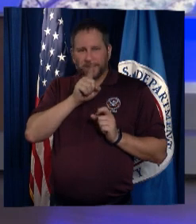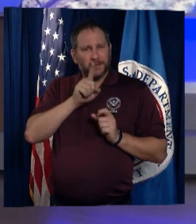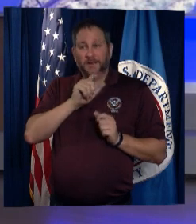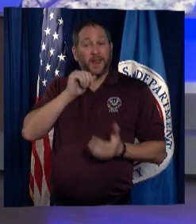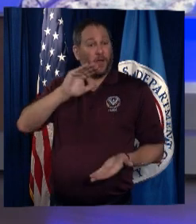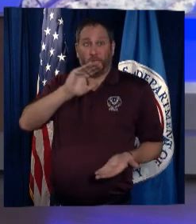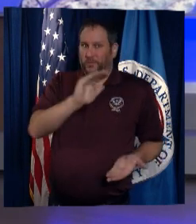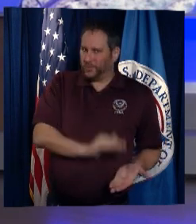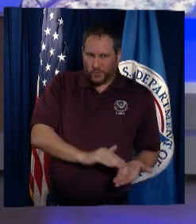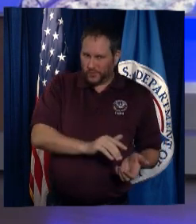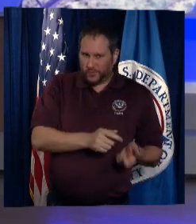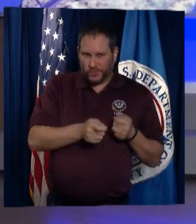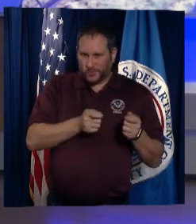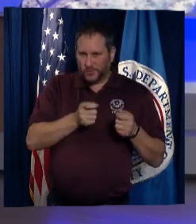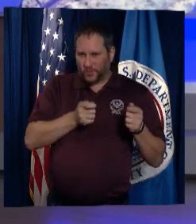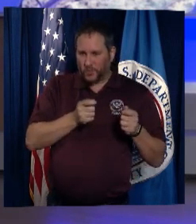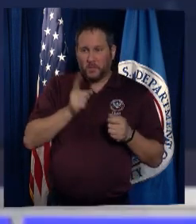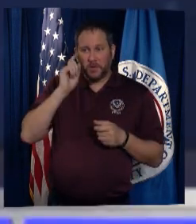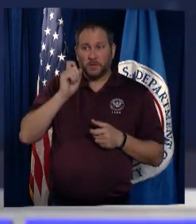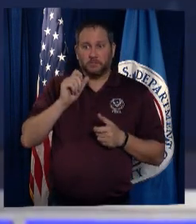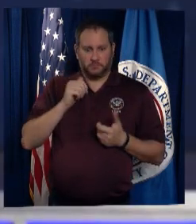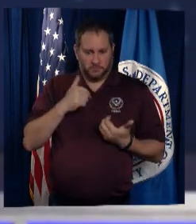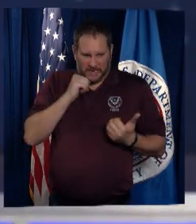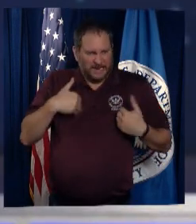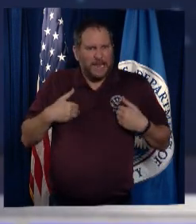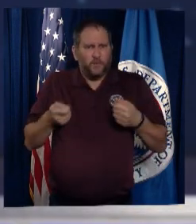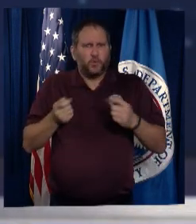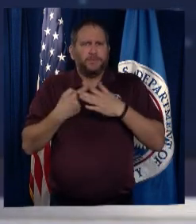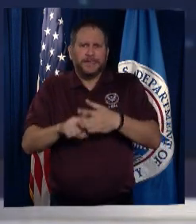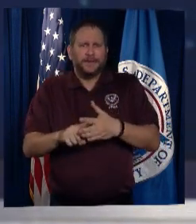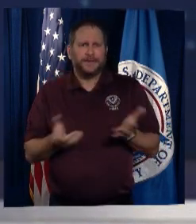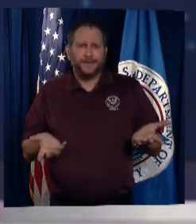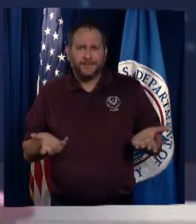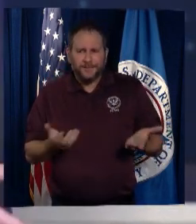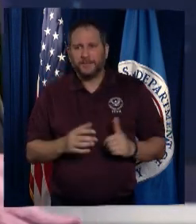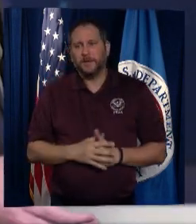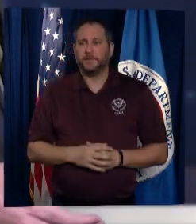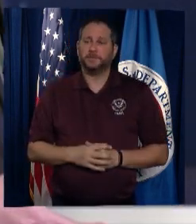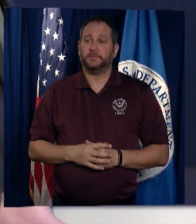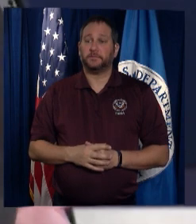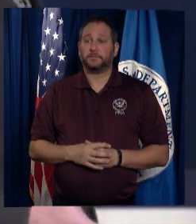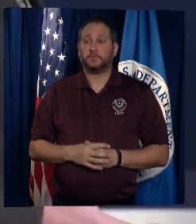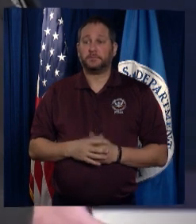Communities and people heal faster when they help themselves and each other.